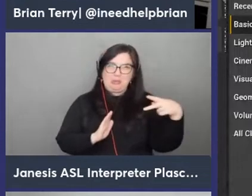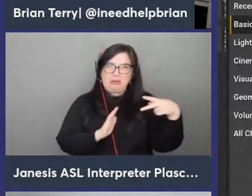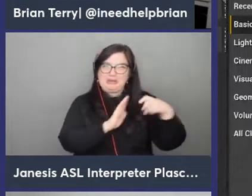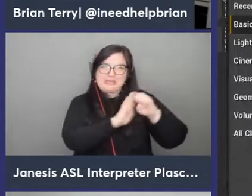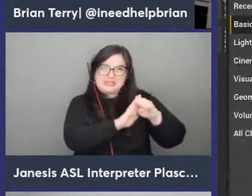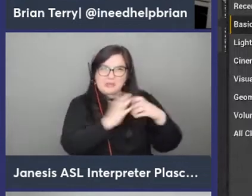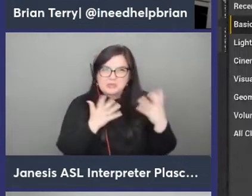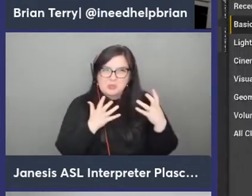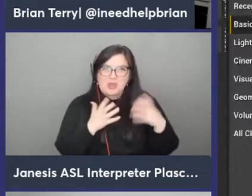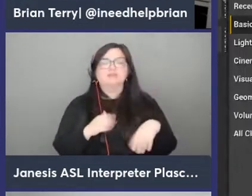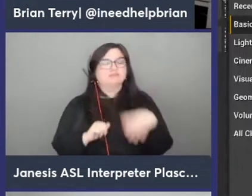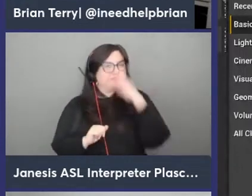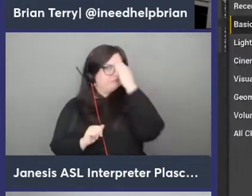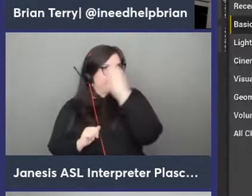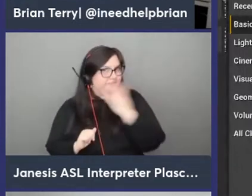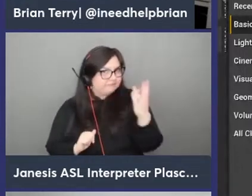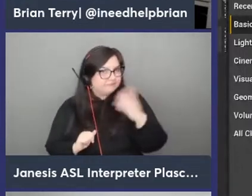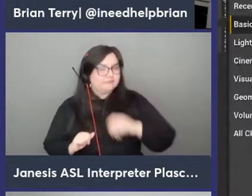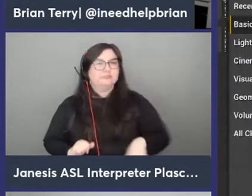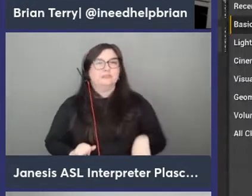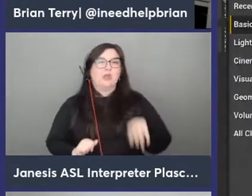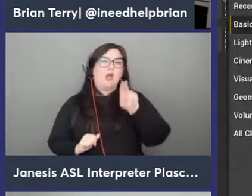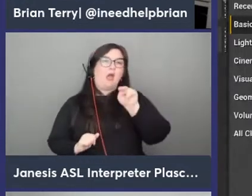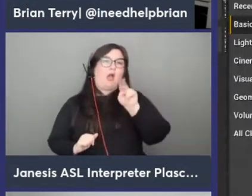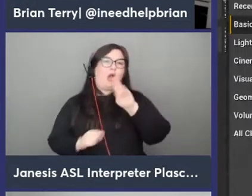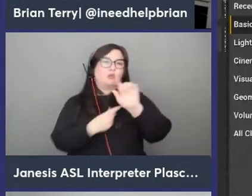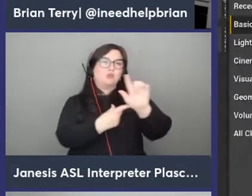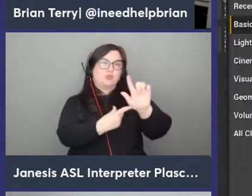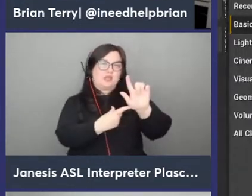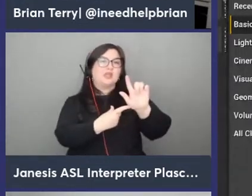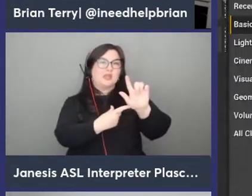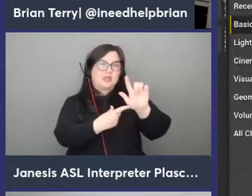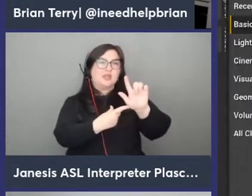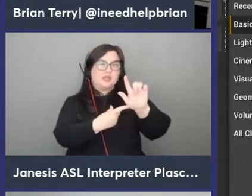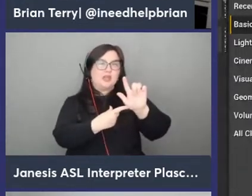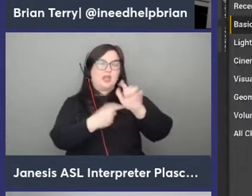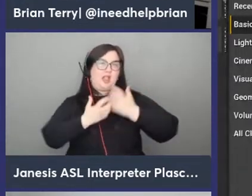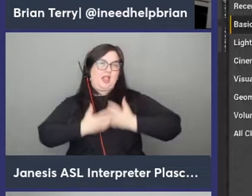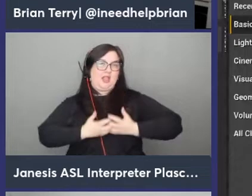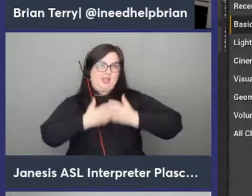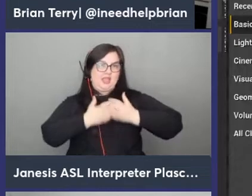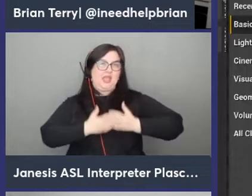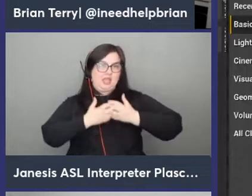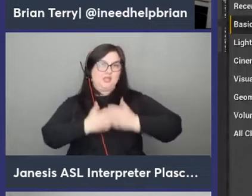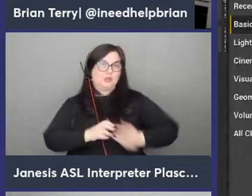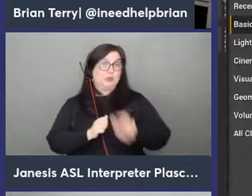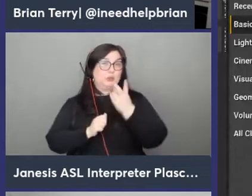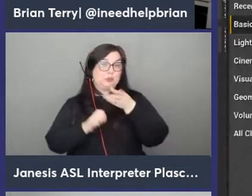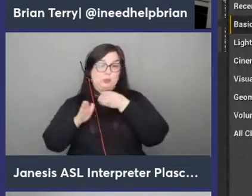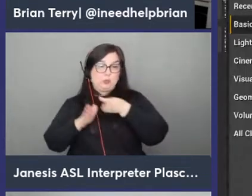So within Unreal, within the Unreal Engine, there's two ways in which you can do things,